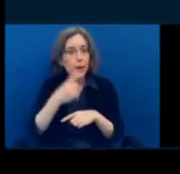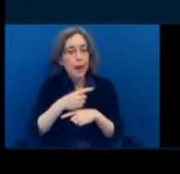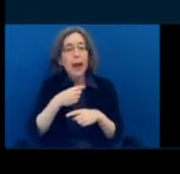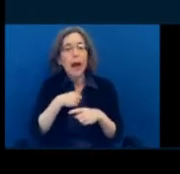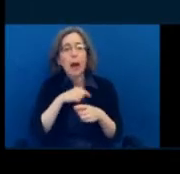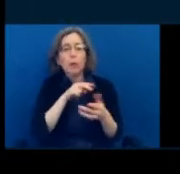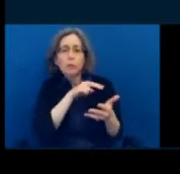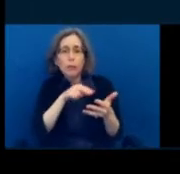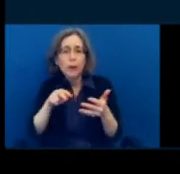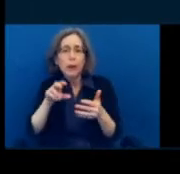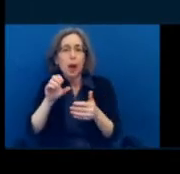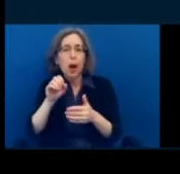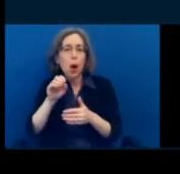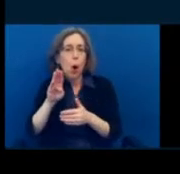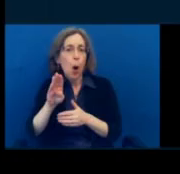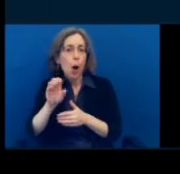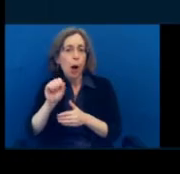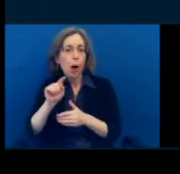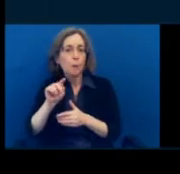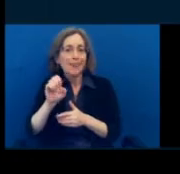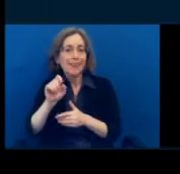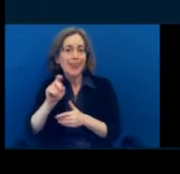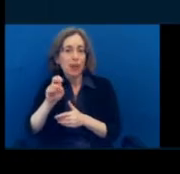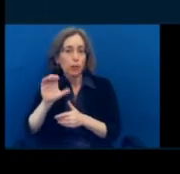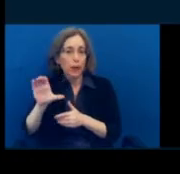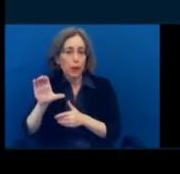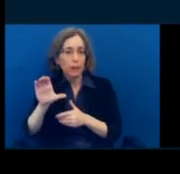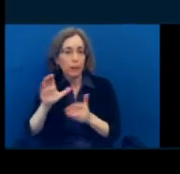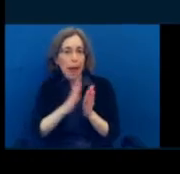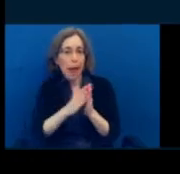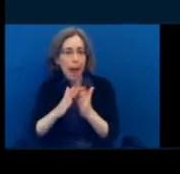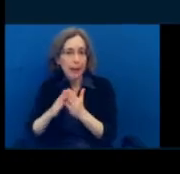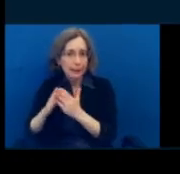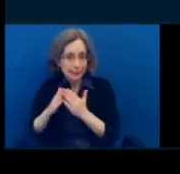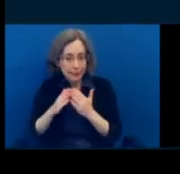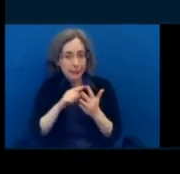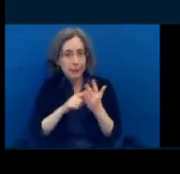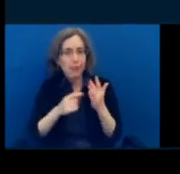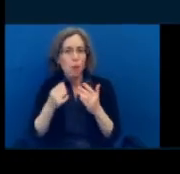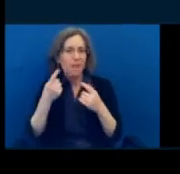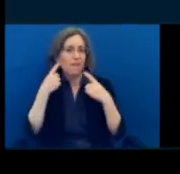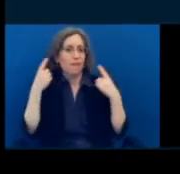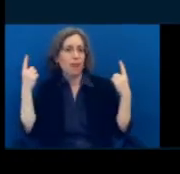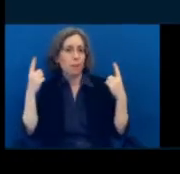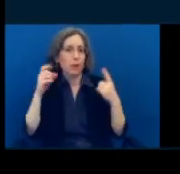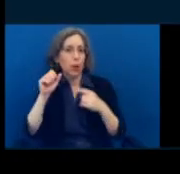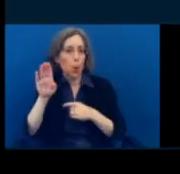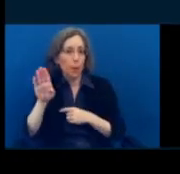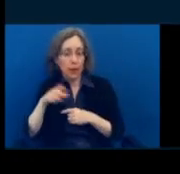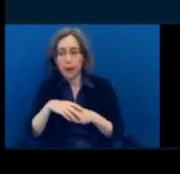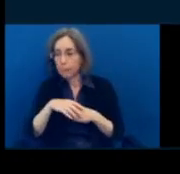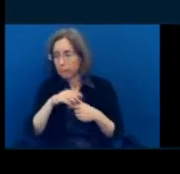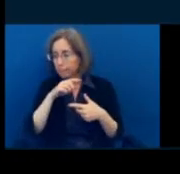IMAGES OF FAMOUS MIDWIVES, SHOWN